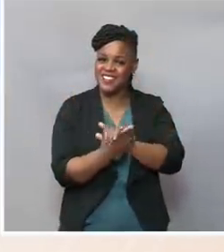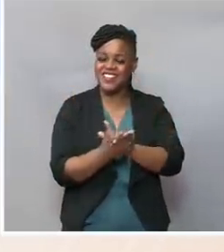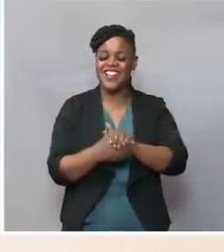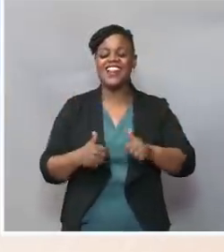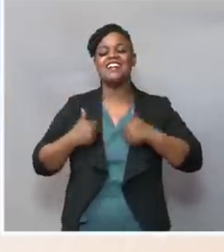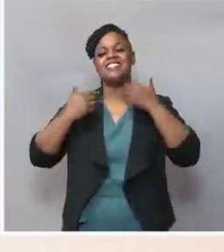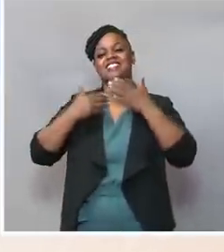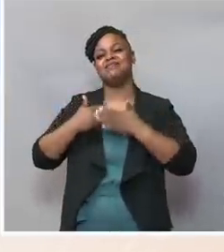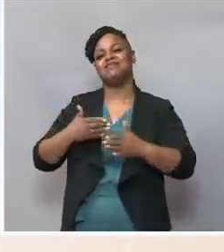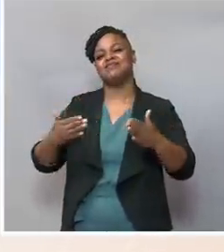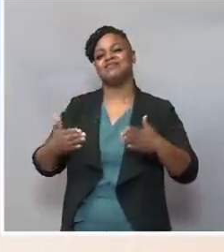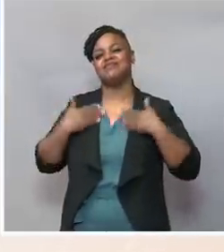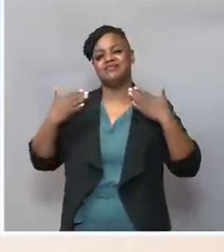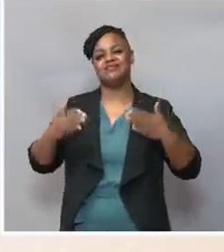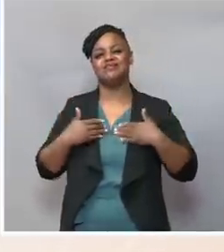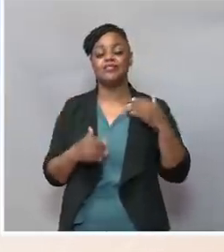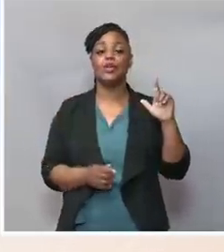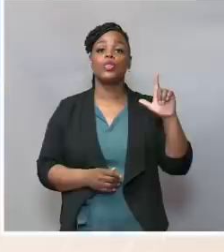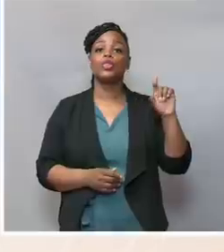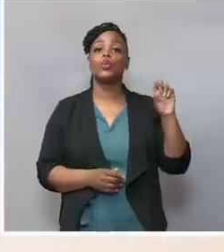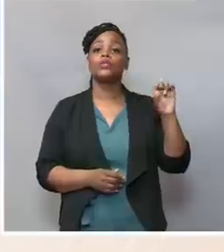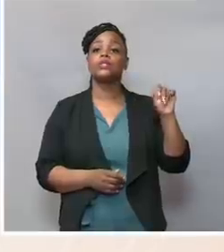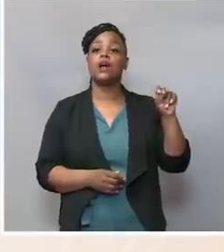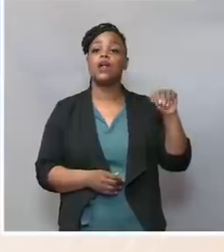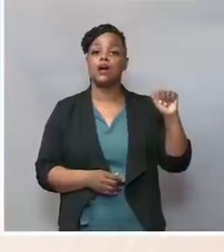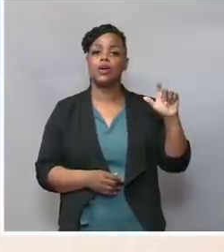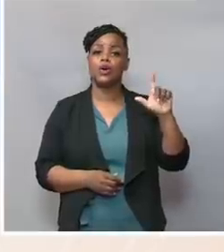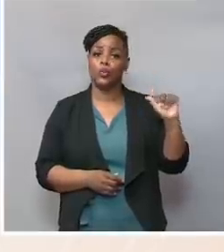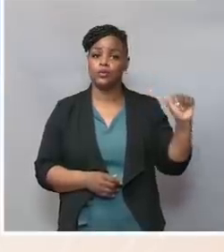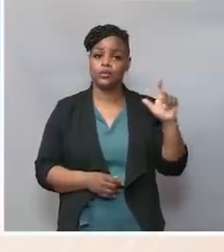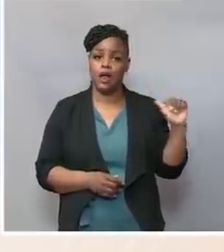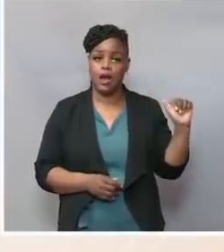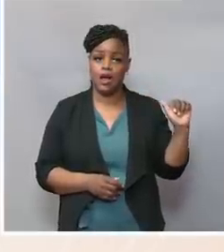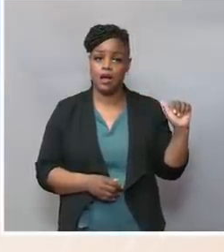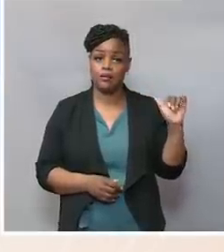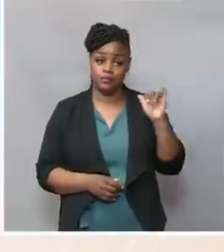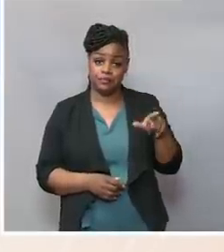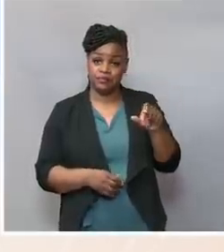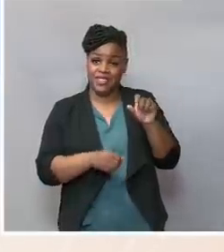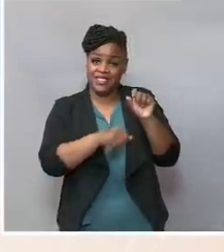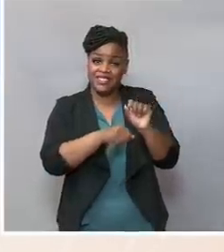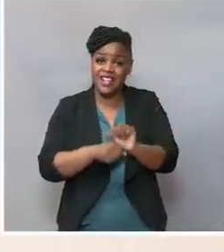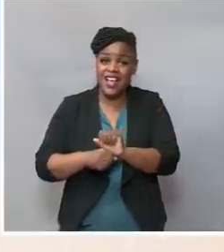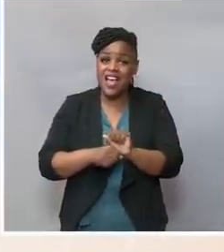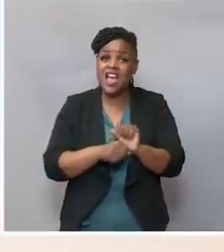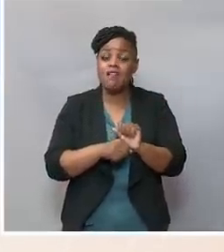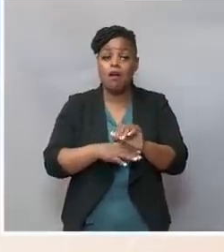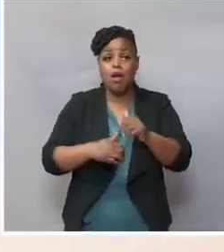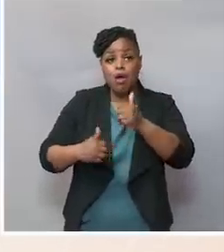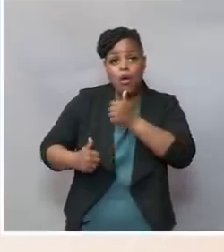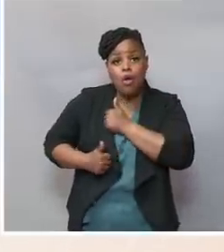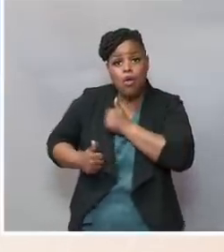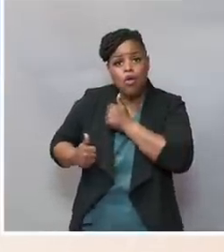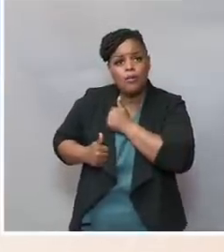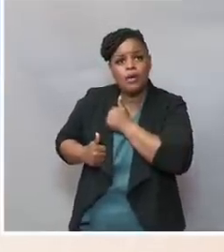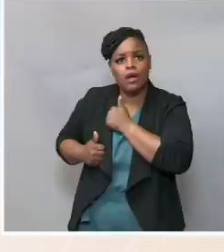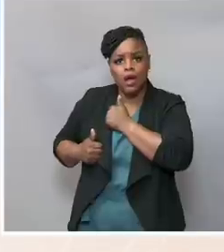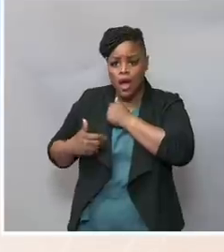As a freedom seeker and as a union soldier, Henry fought against systems of oppression and violence,